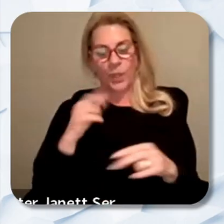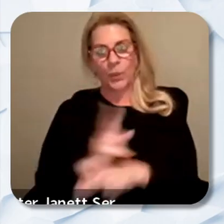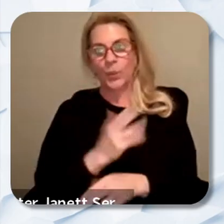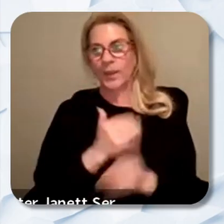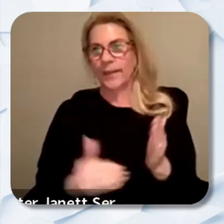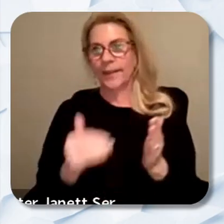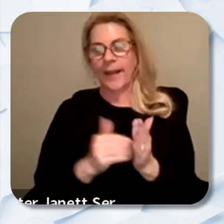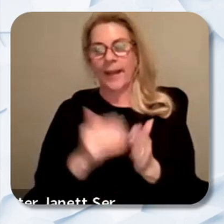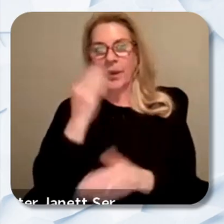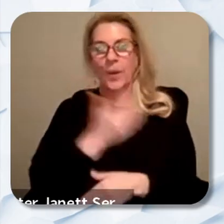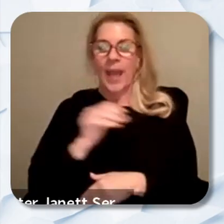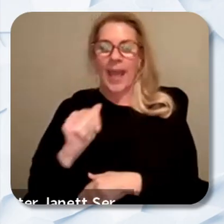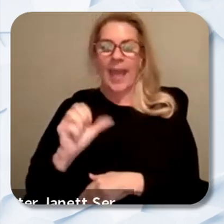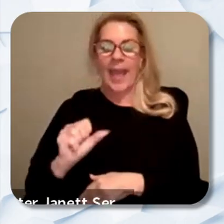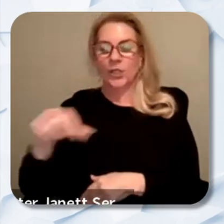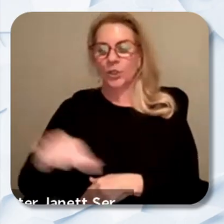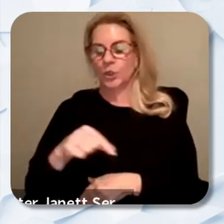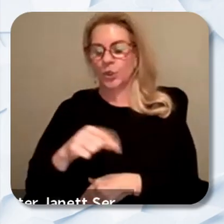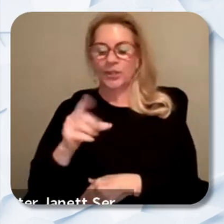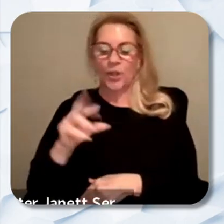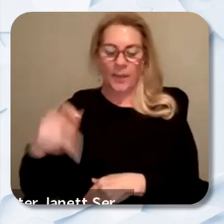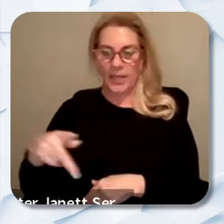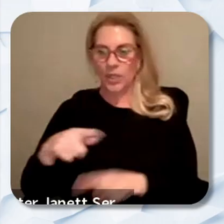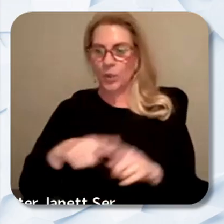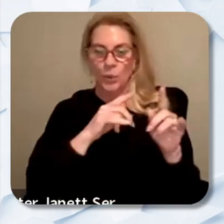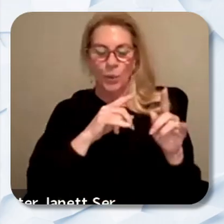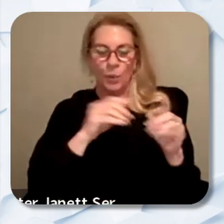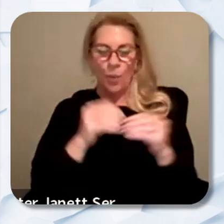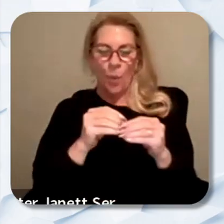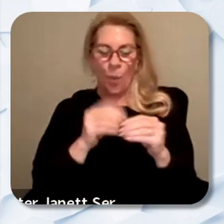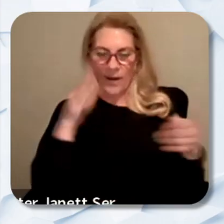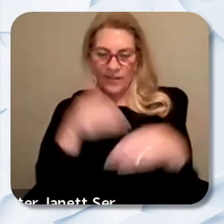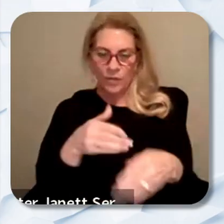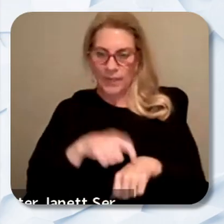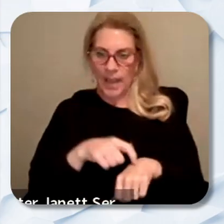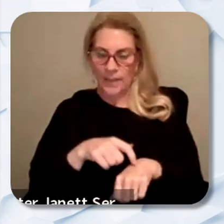probably knows our ASQs to our DRDPs to even individualized time but also their individual